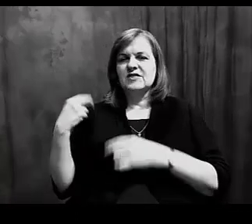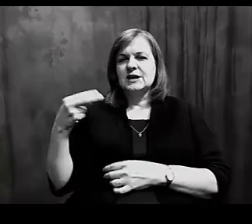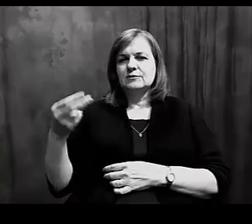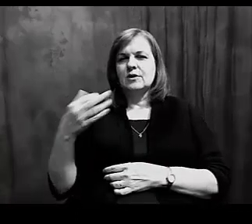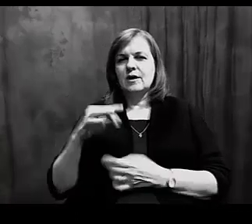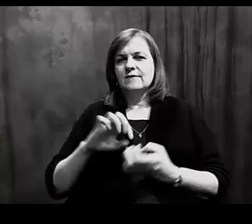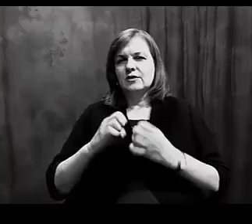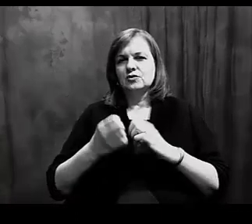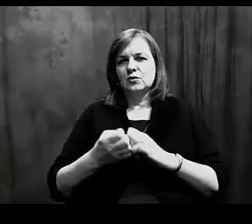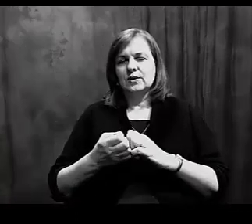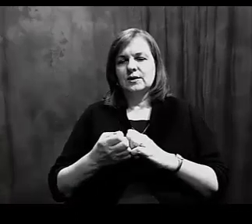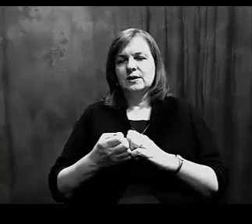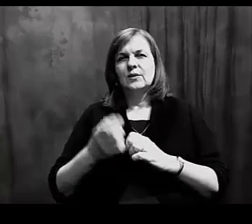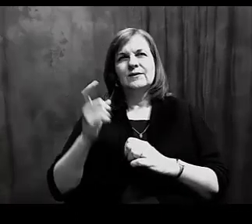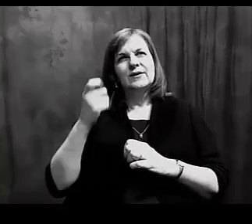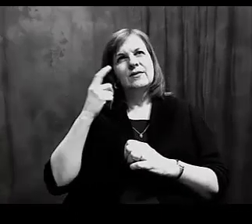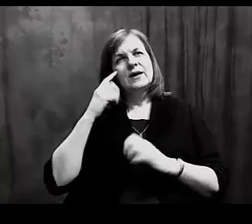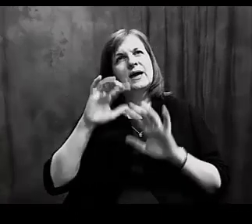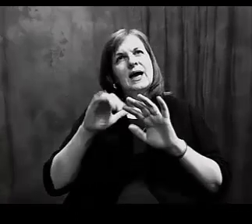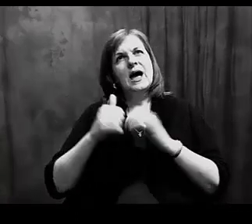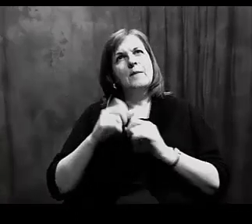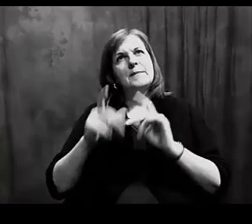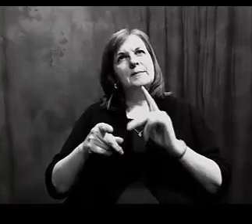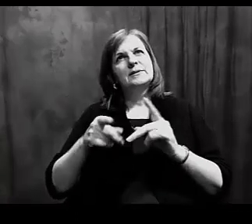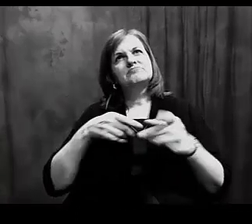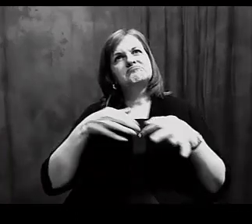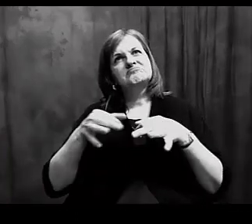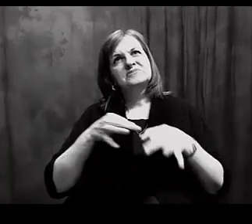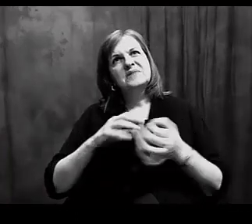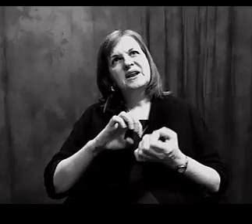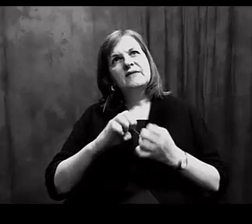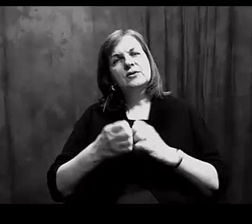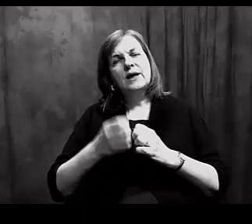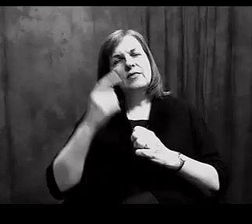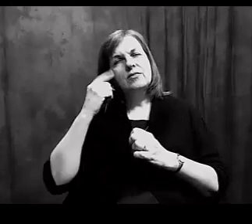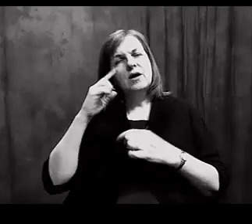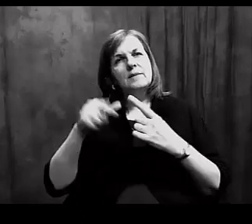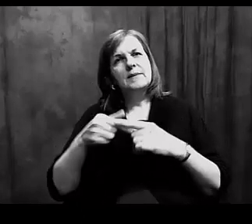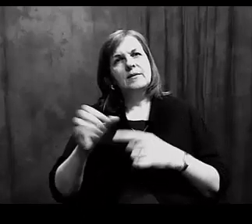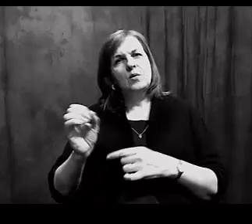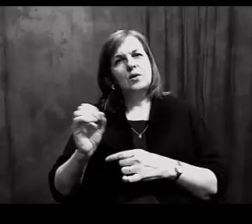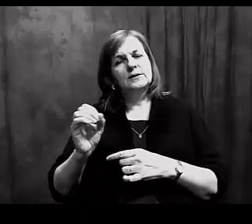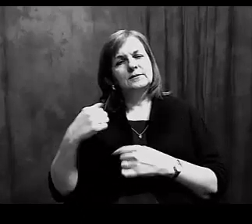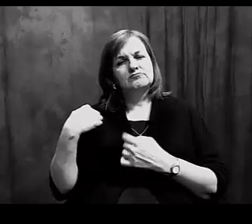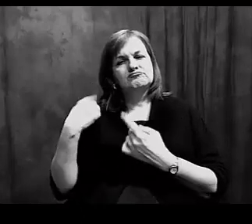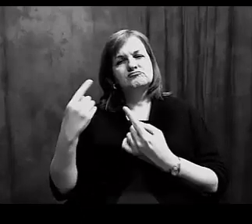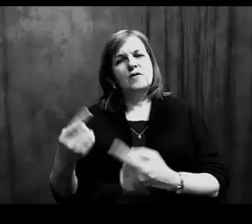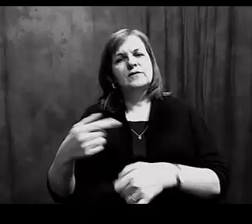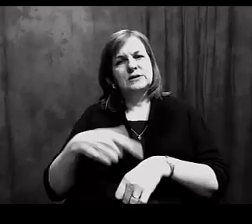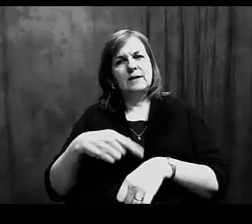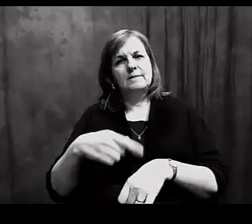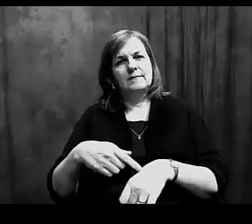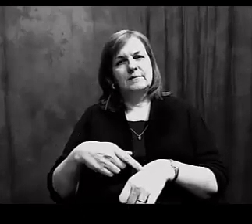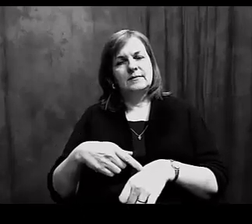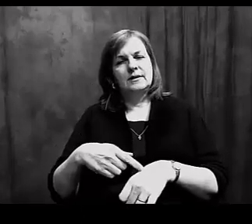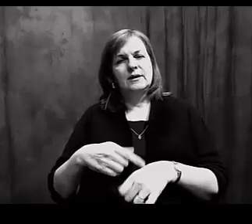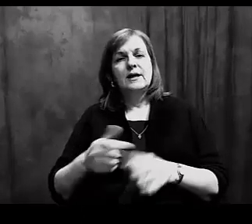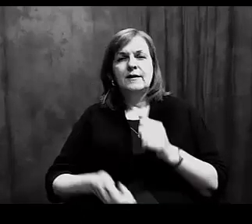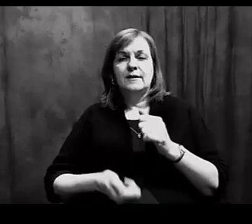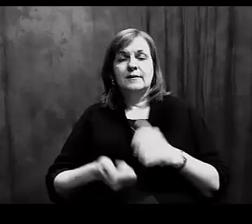what we're really looking at is how people have thought about evolution and thought about organisms overtime some of the main